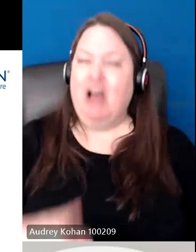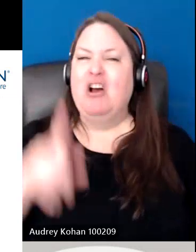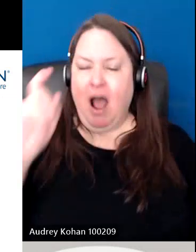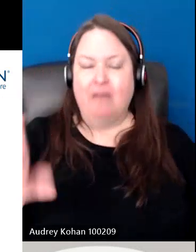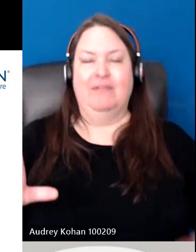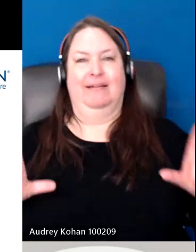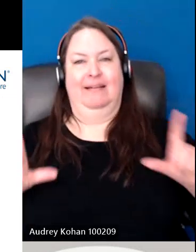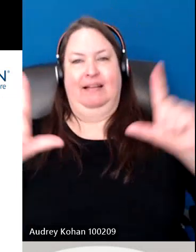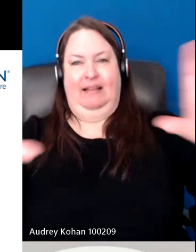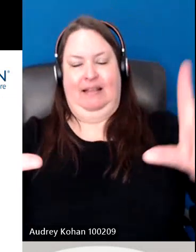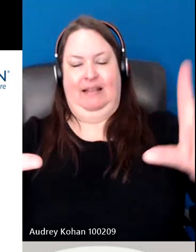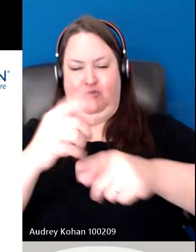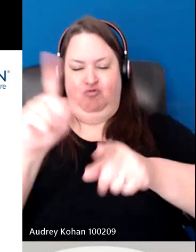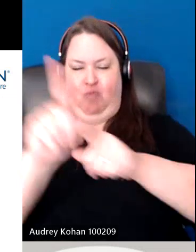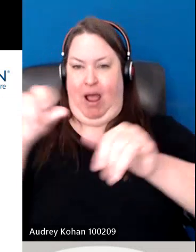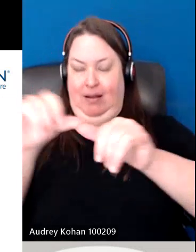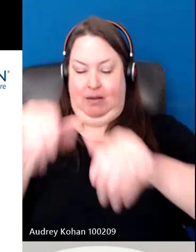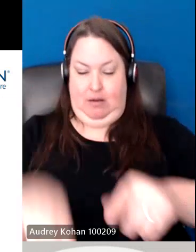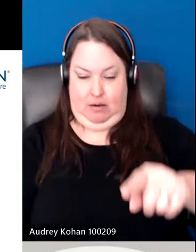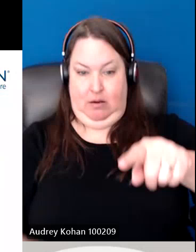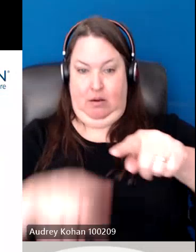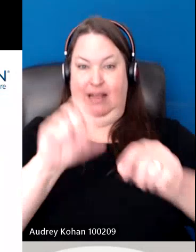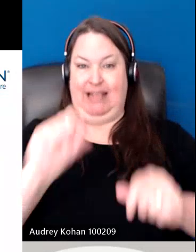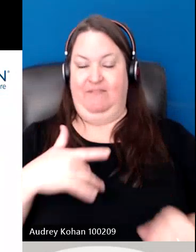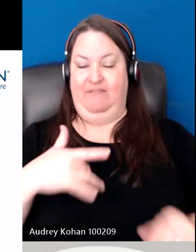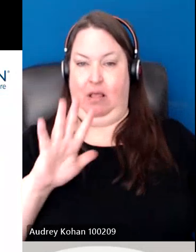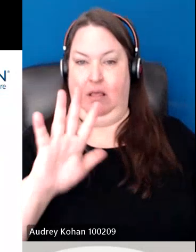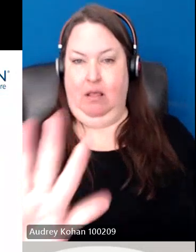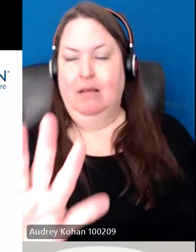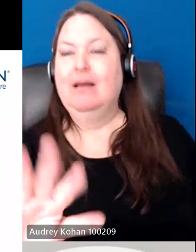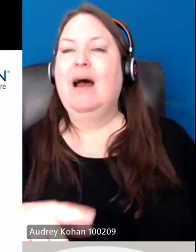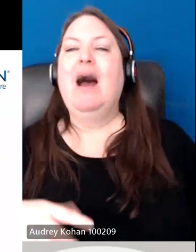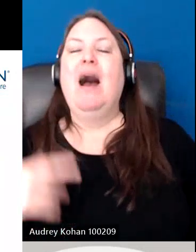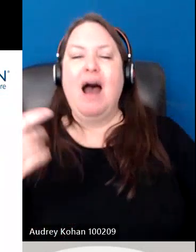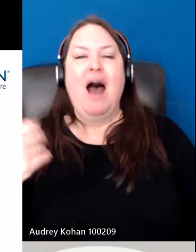that they're in the right place I had a facilities gentlemen that I love working with that wanted to